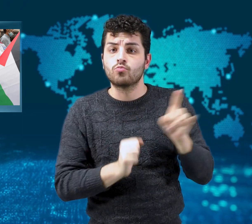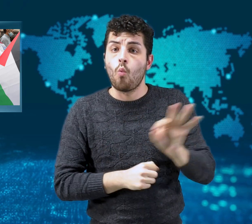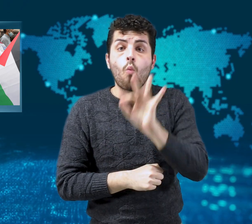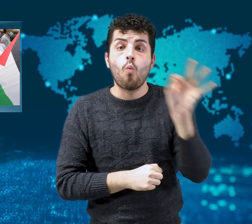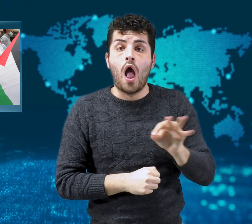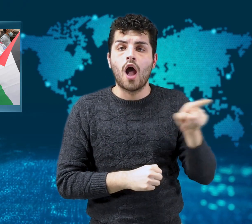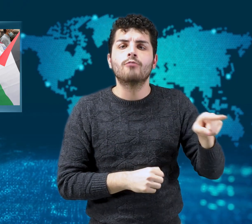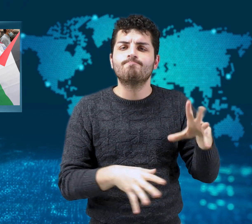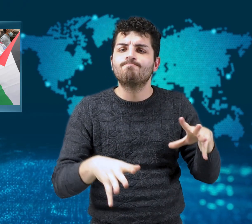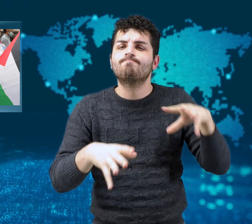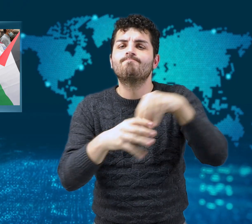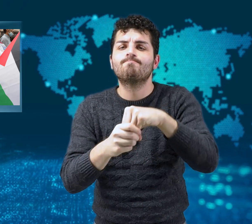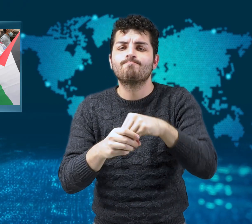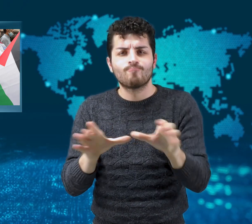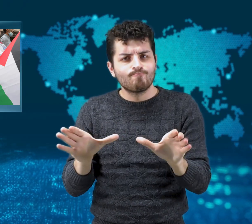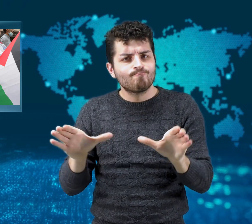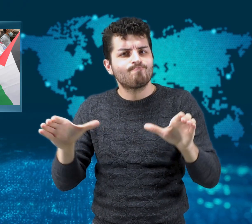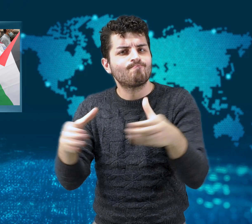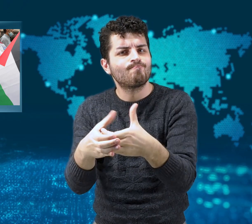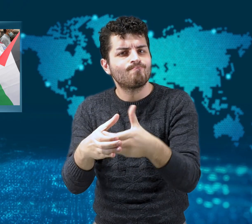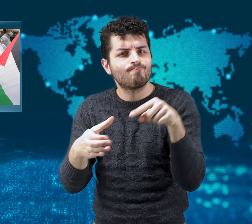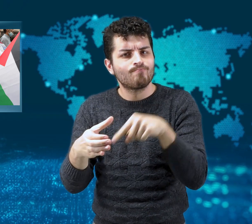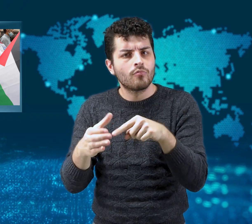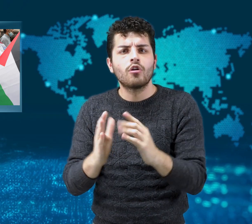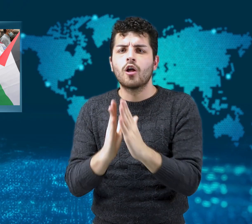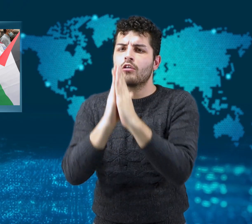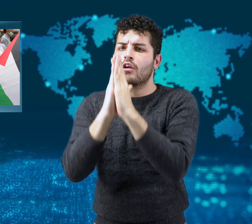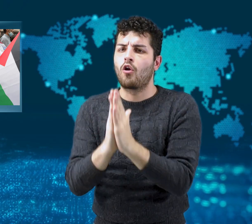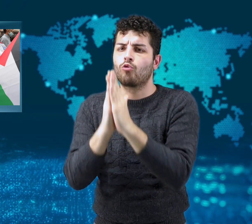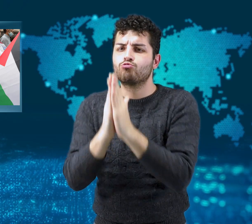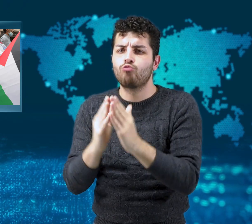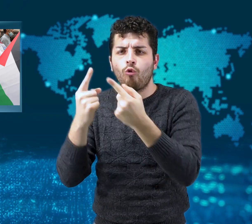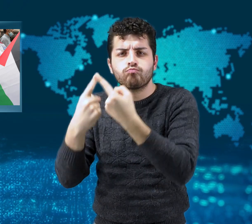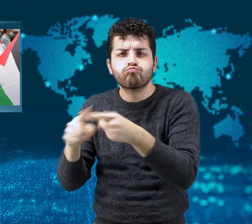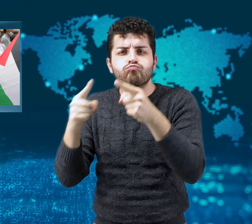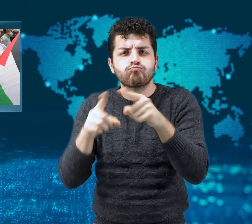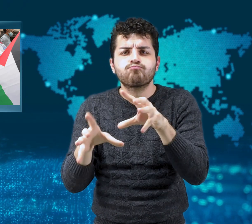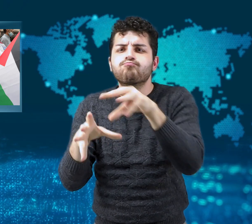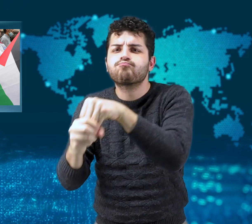involvement in militant activities.